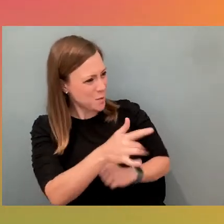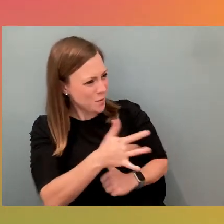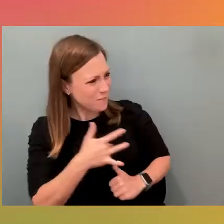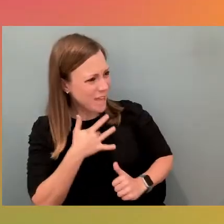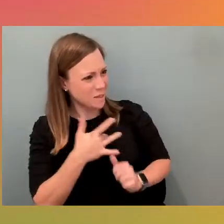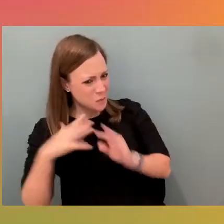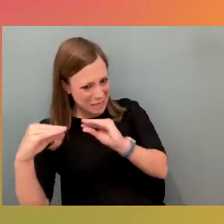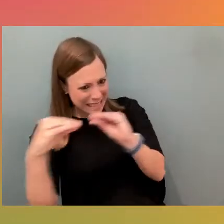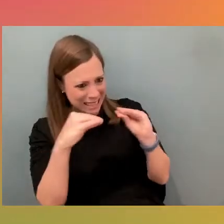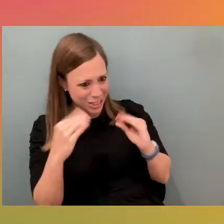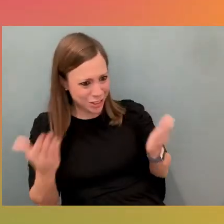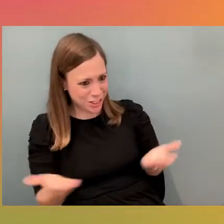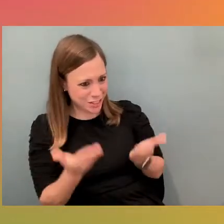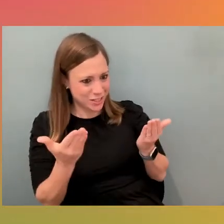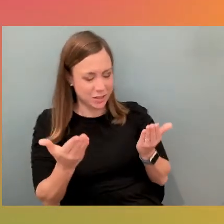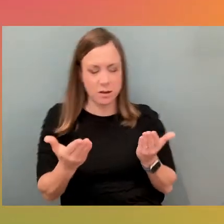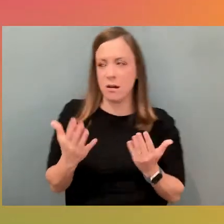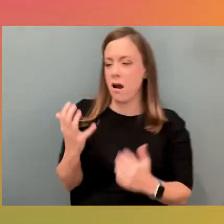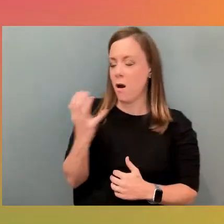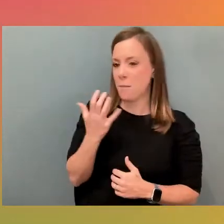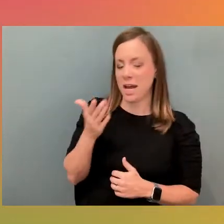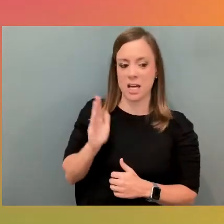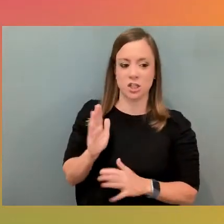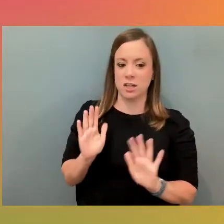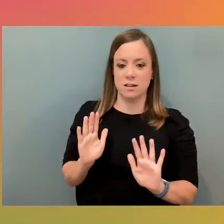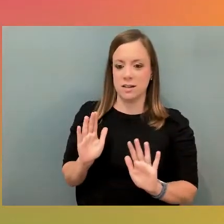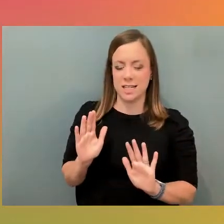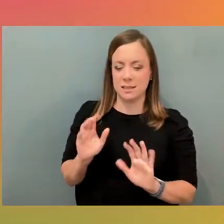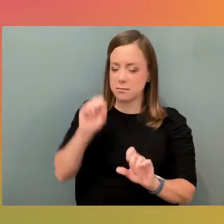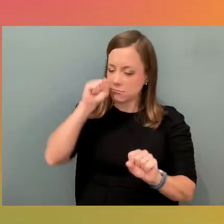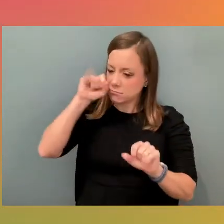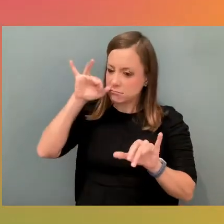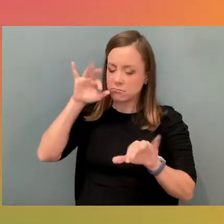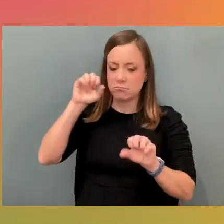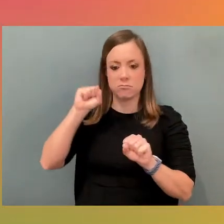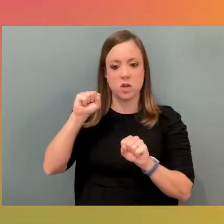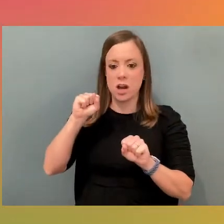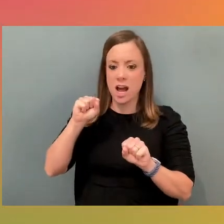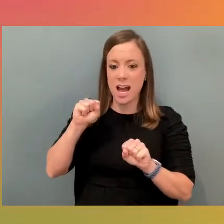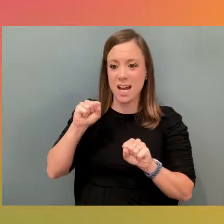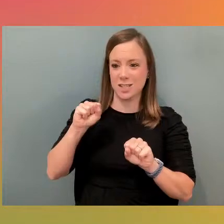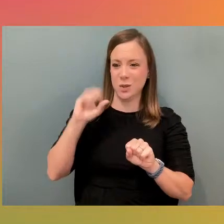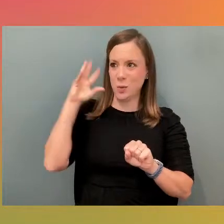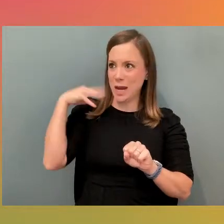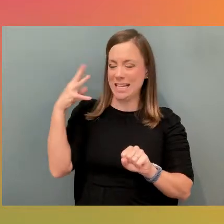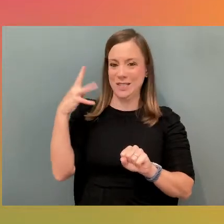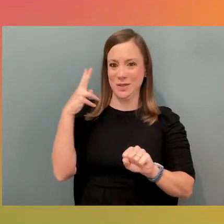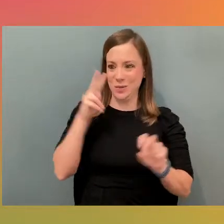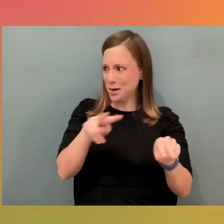AND IN A THANKS FOR HAVING ME. HOW ARE YOU? HOW DID IT FEEL TO STICH IN THIS SPACE.